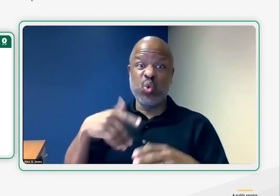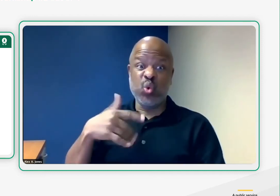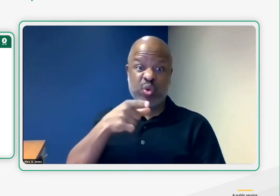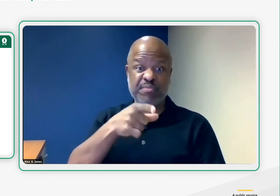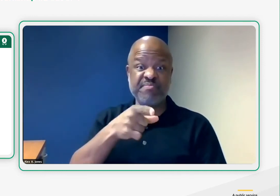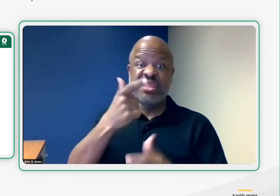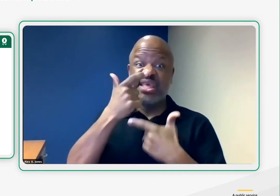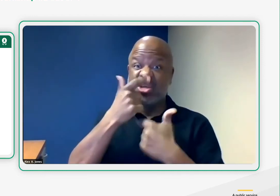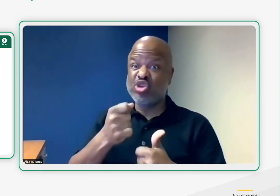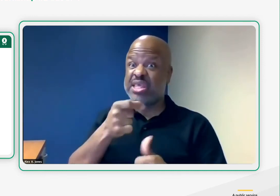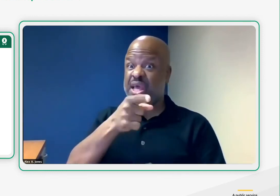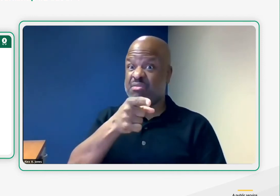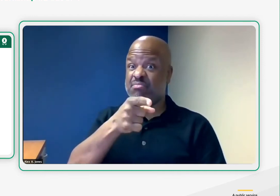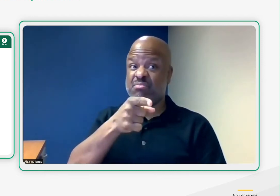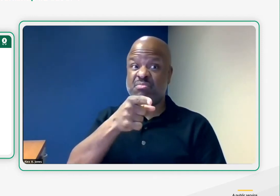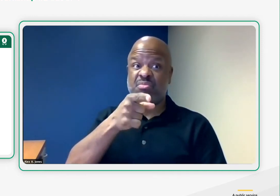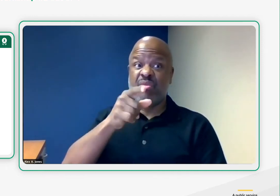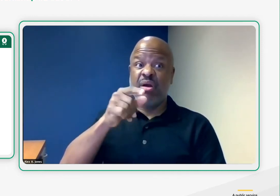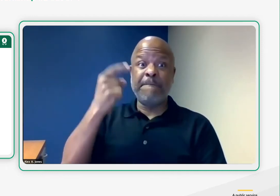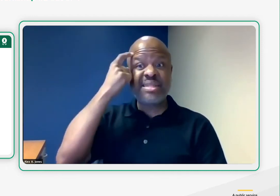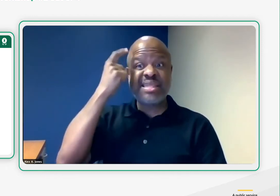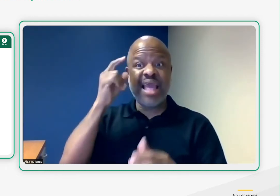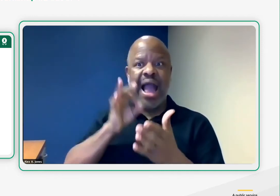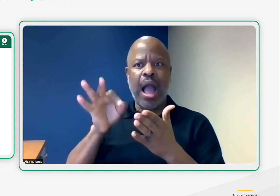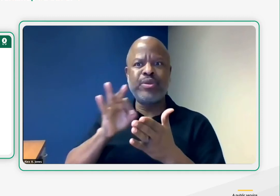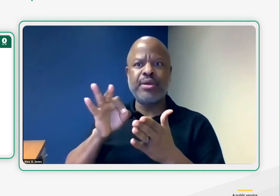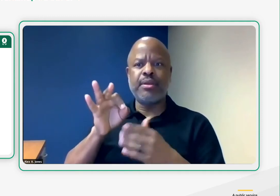Now this is actually a really interesting concept. It's mental accounting.